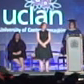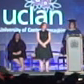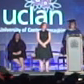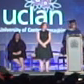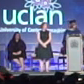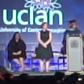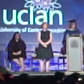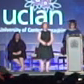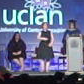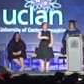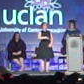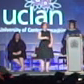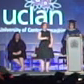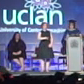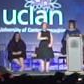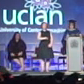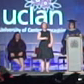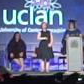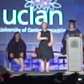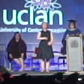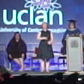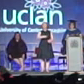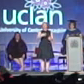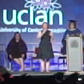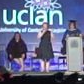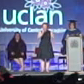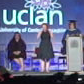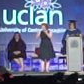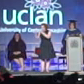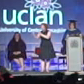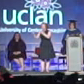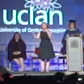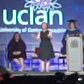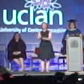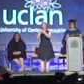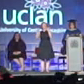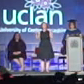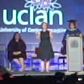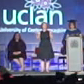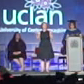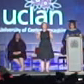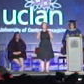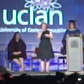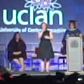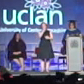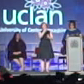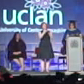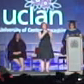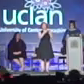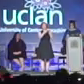Chancellor the presentations are completed I call on Sophie O'Neil Vice